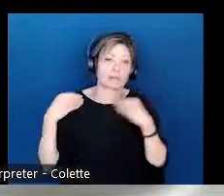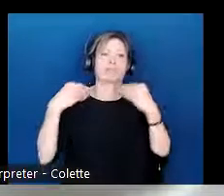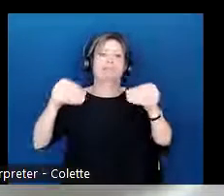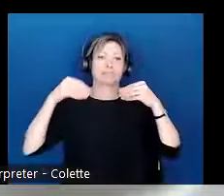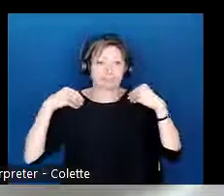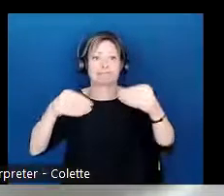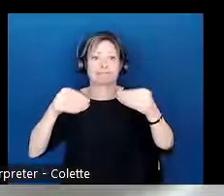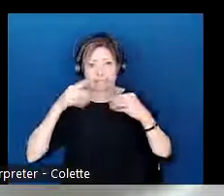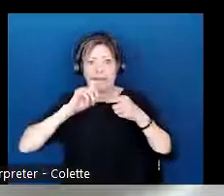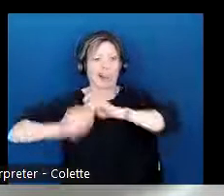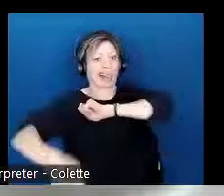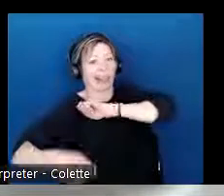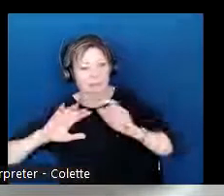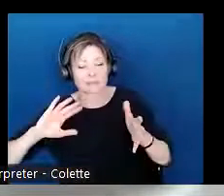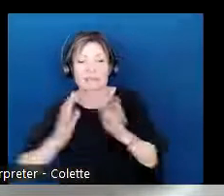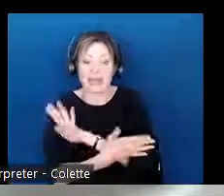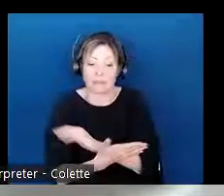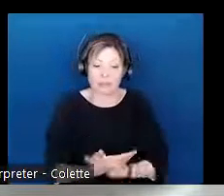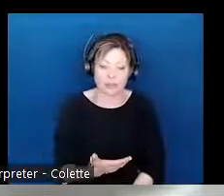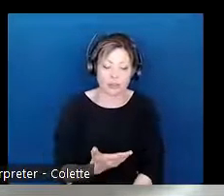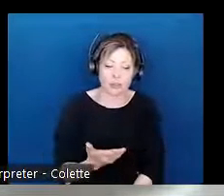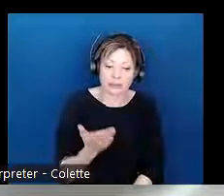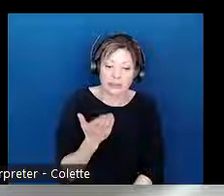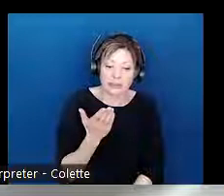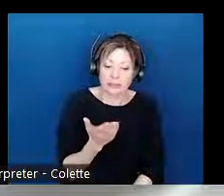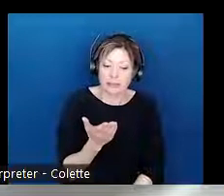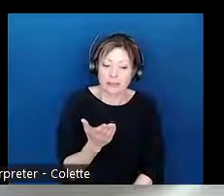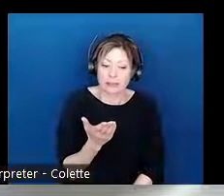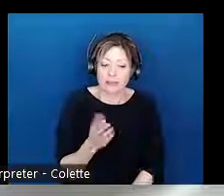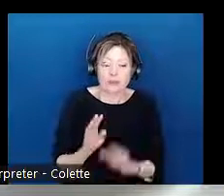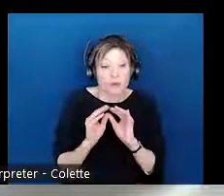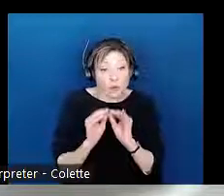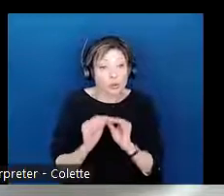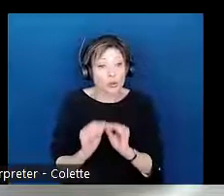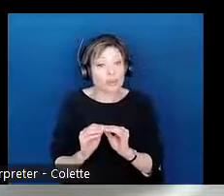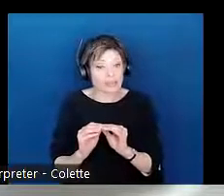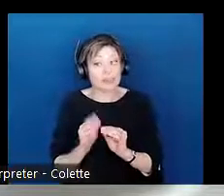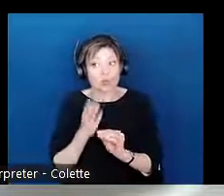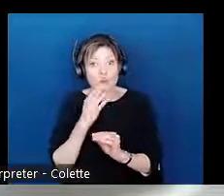um rip them around um but it's a good learning for the students to think okay how am I going